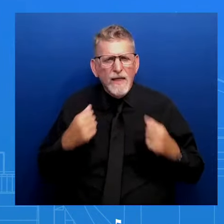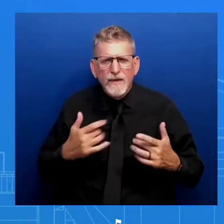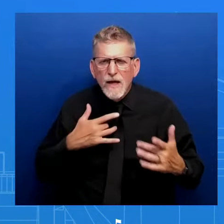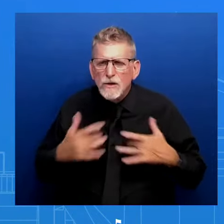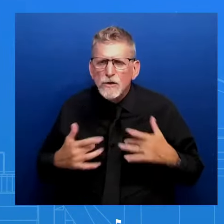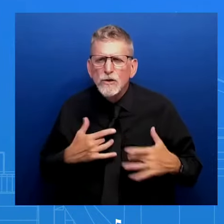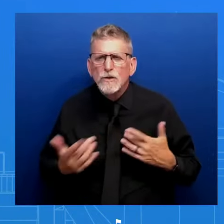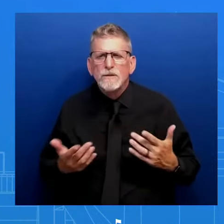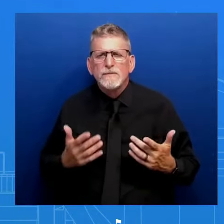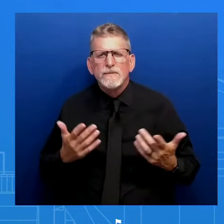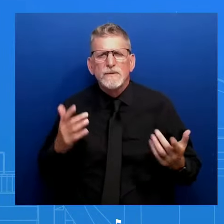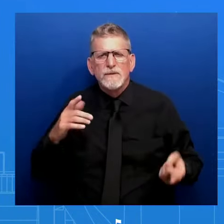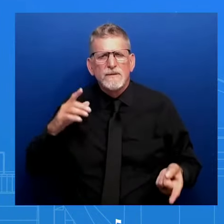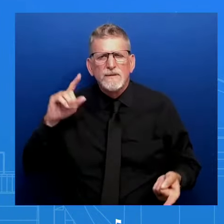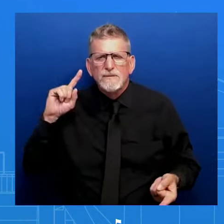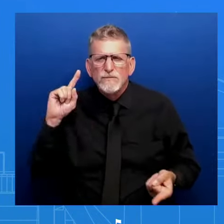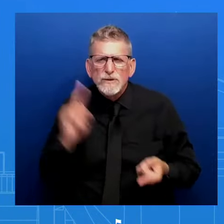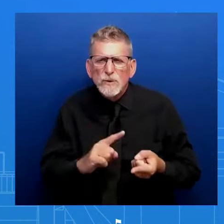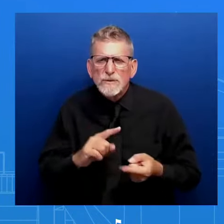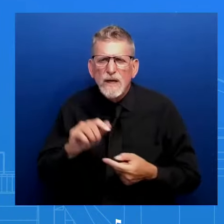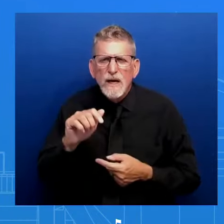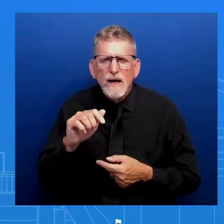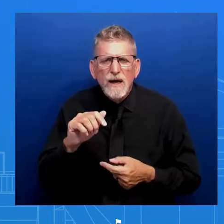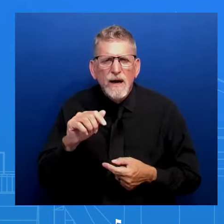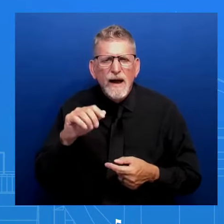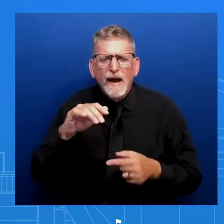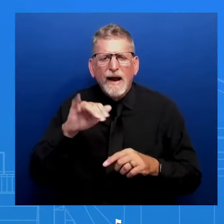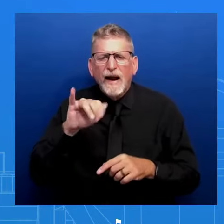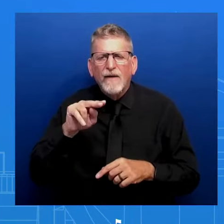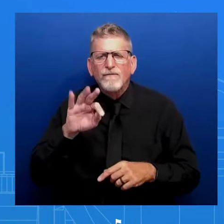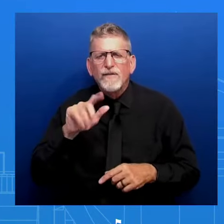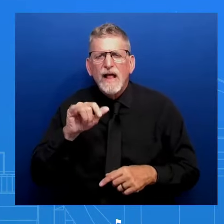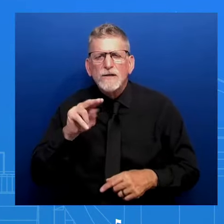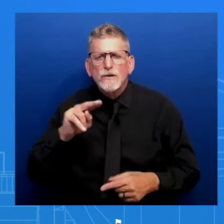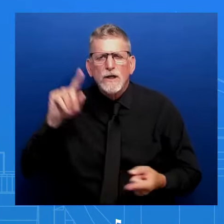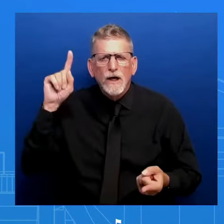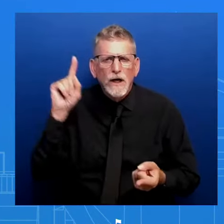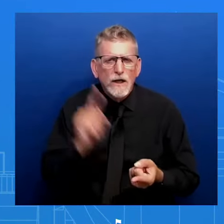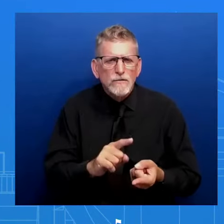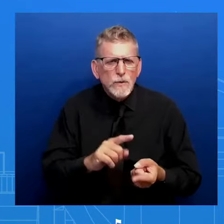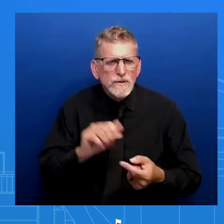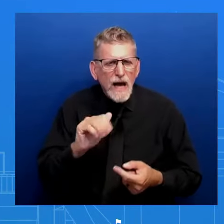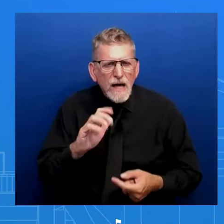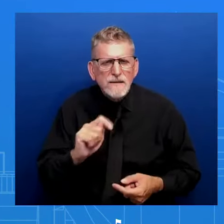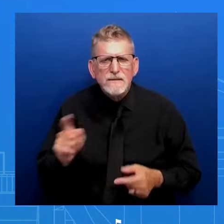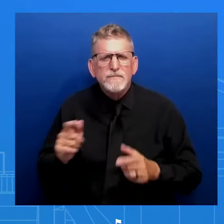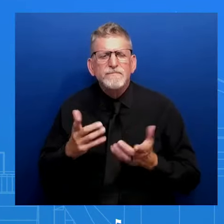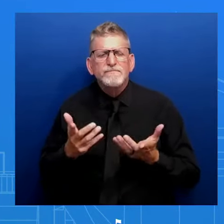of how seriously the President has taken this. And he's going to continue to take action. You're going to continue to hear from him on this issue.